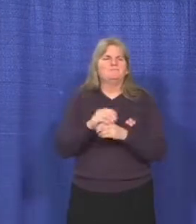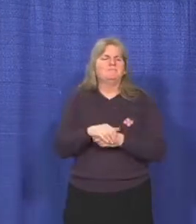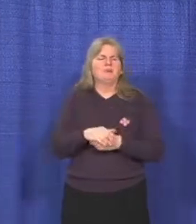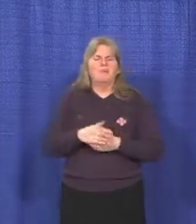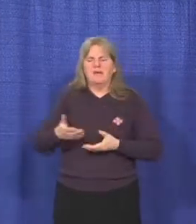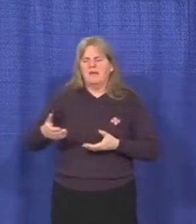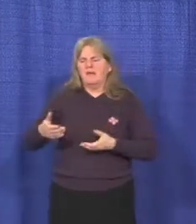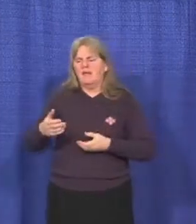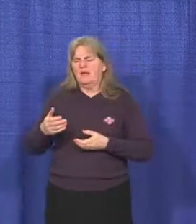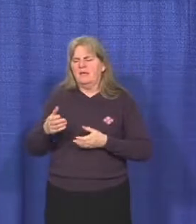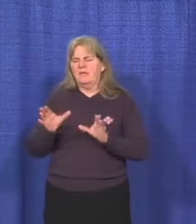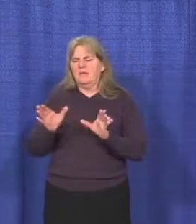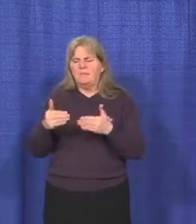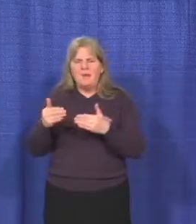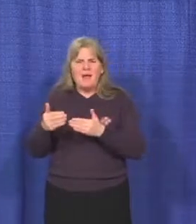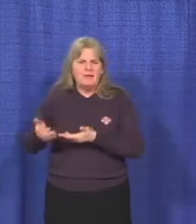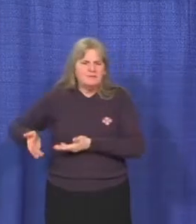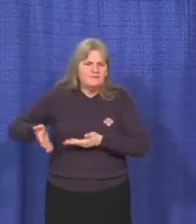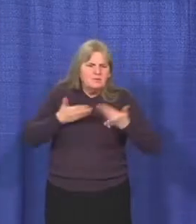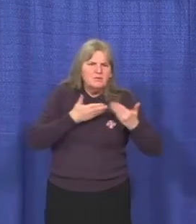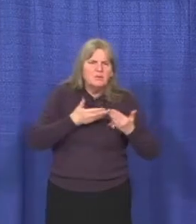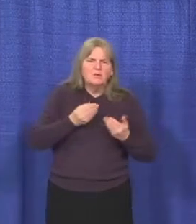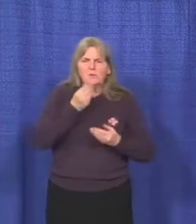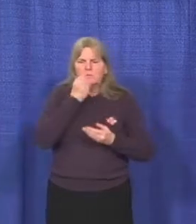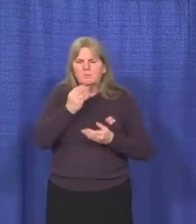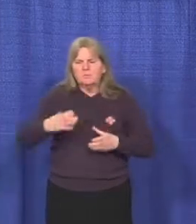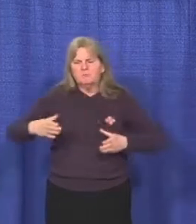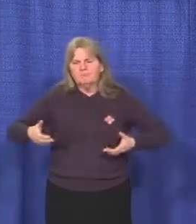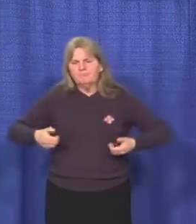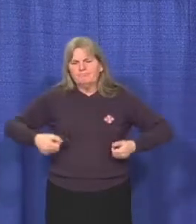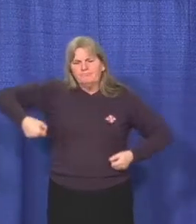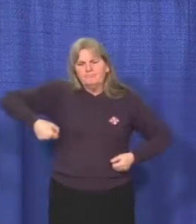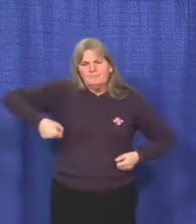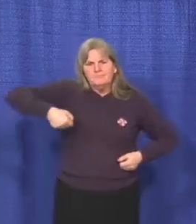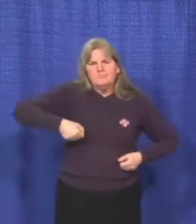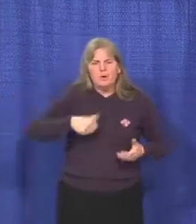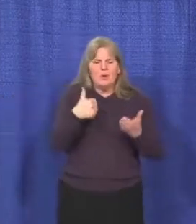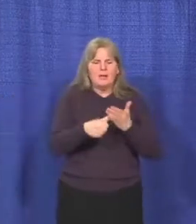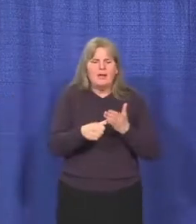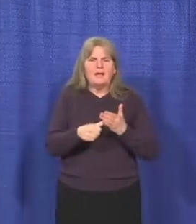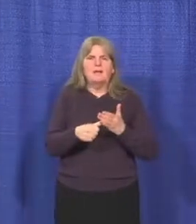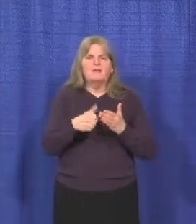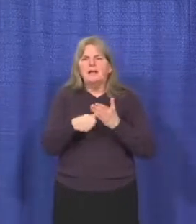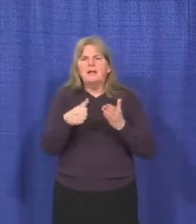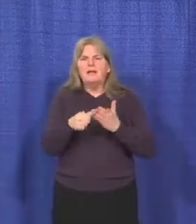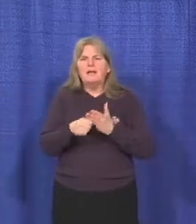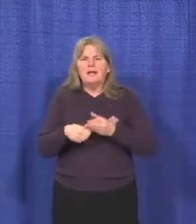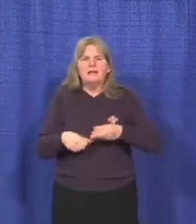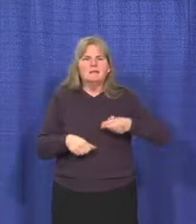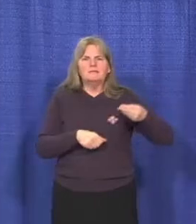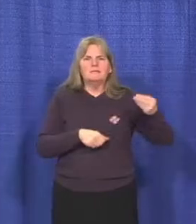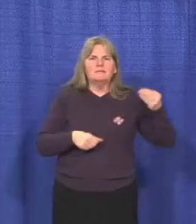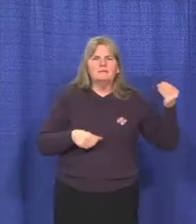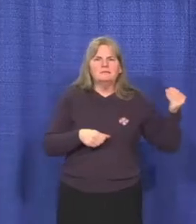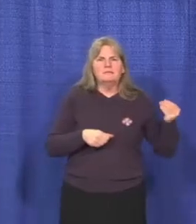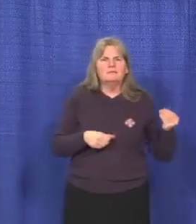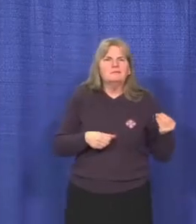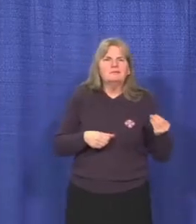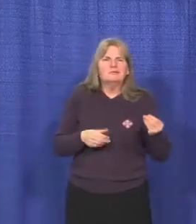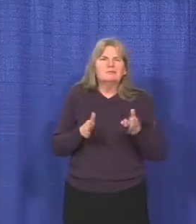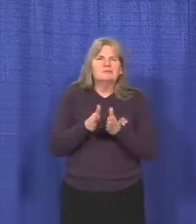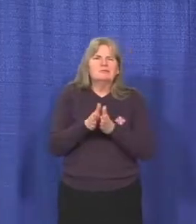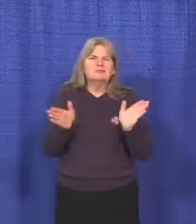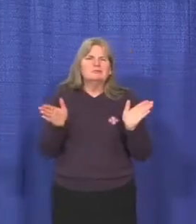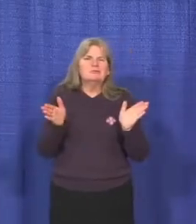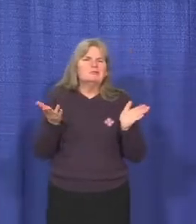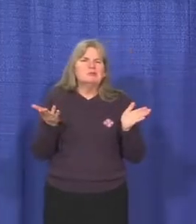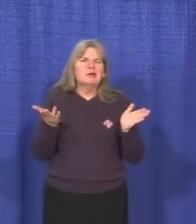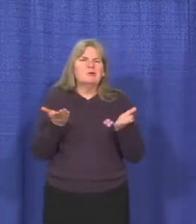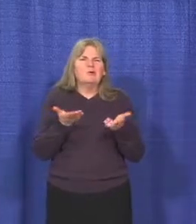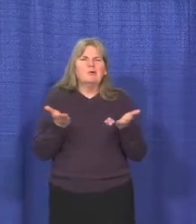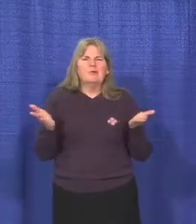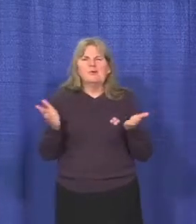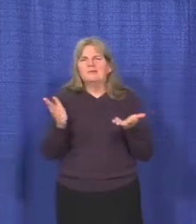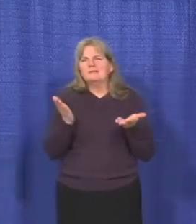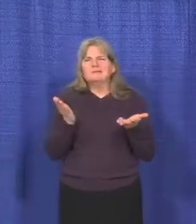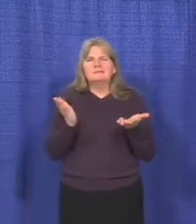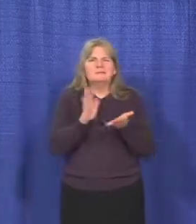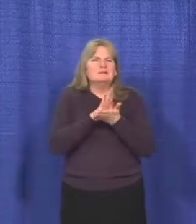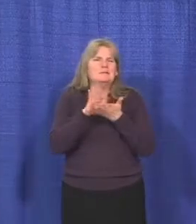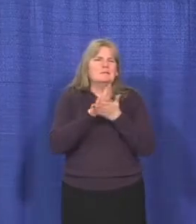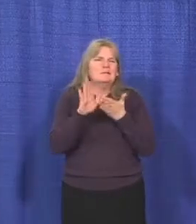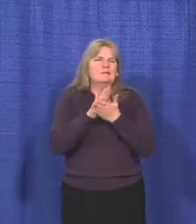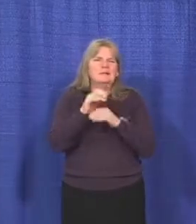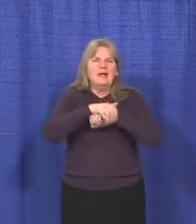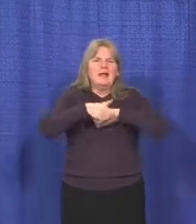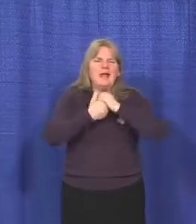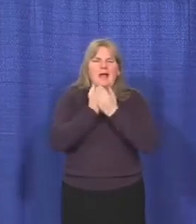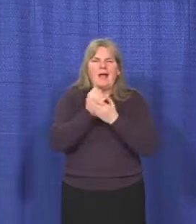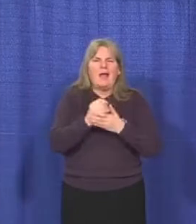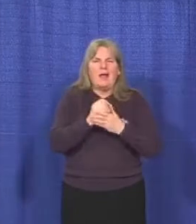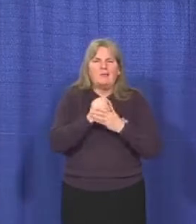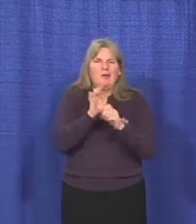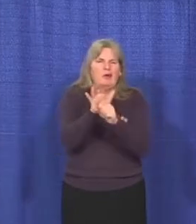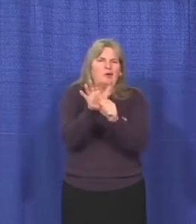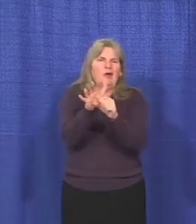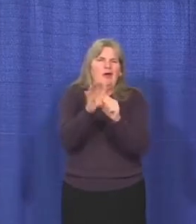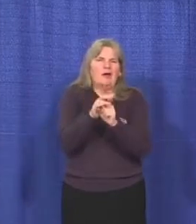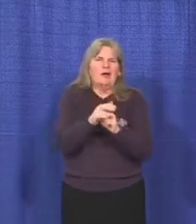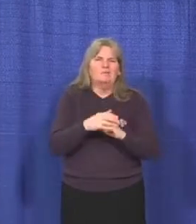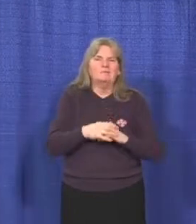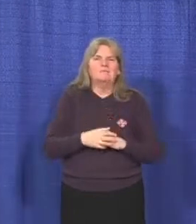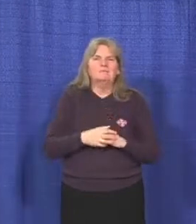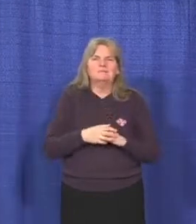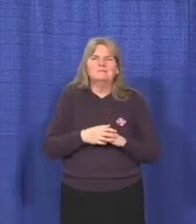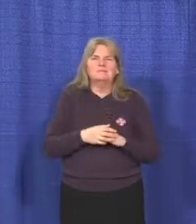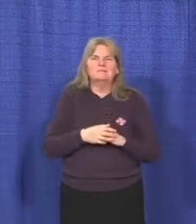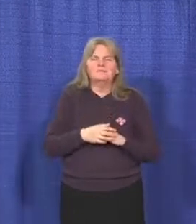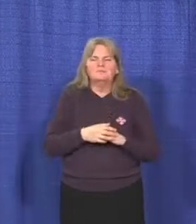home from a store.